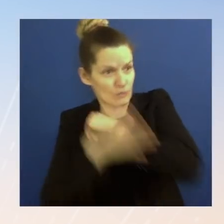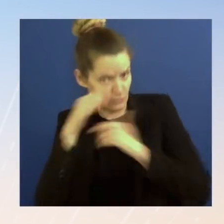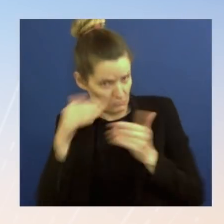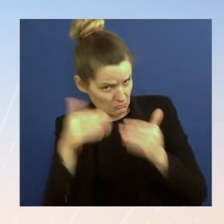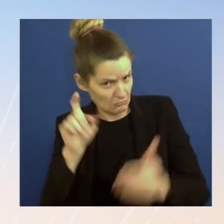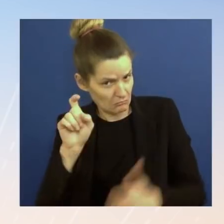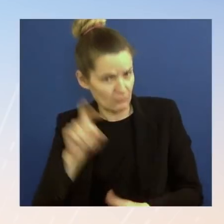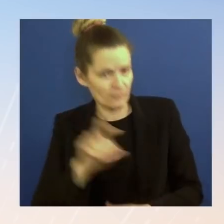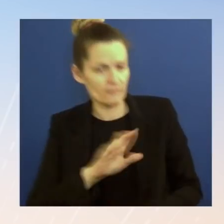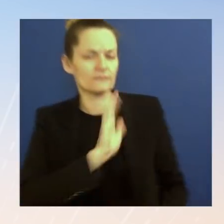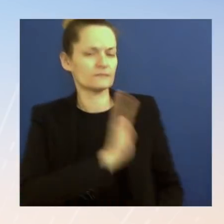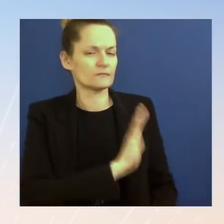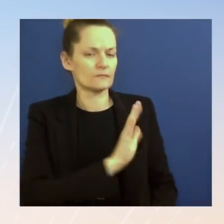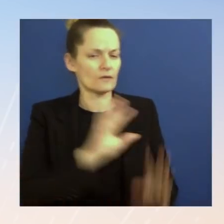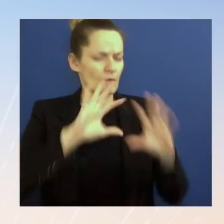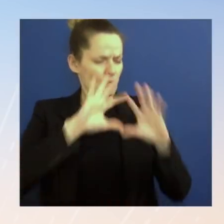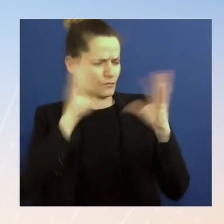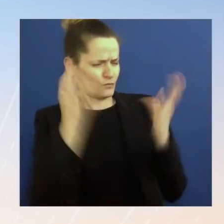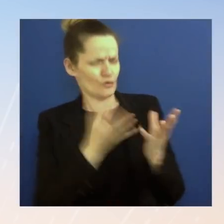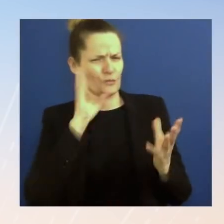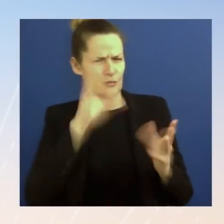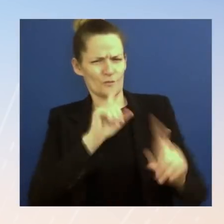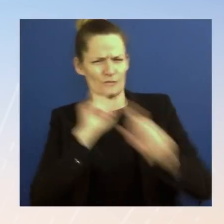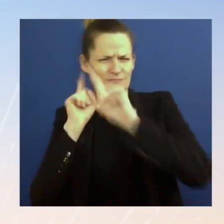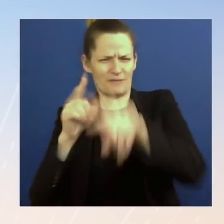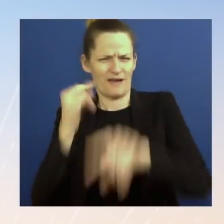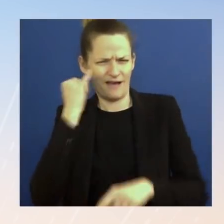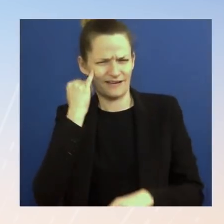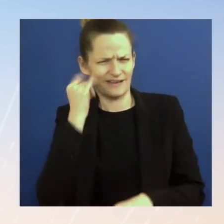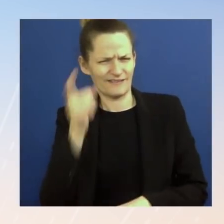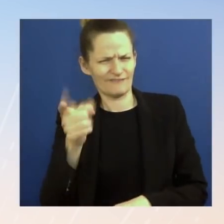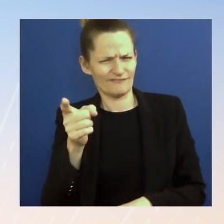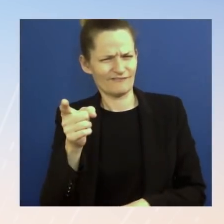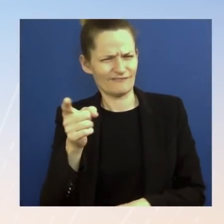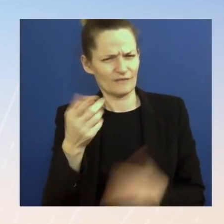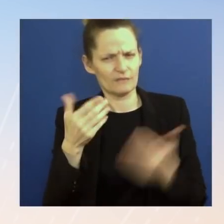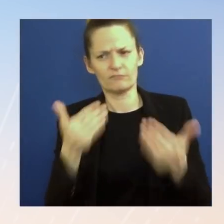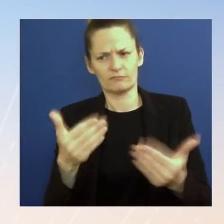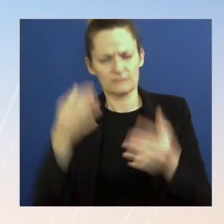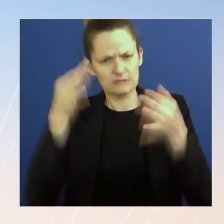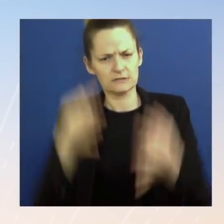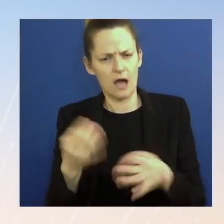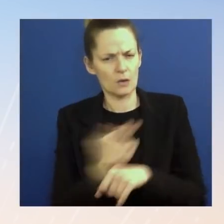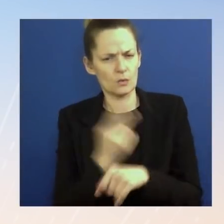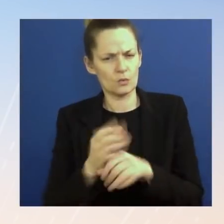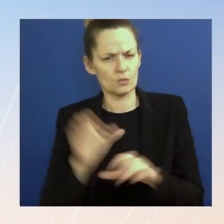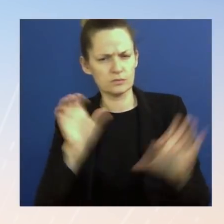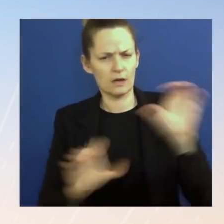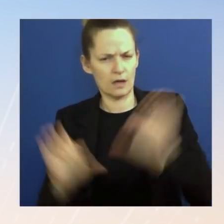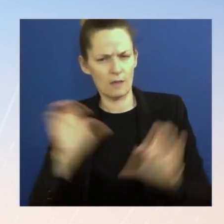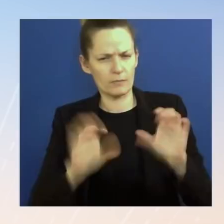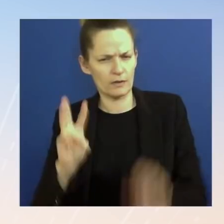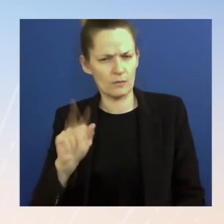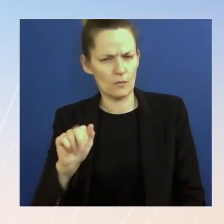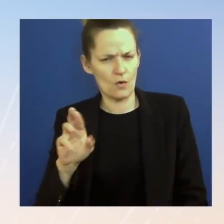And what we have been doing over the course of the last several weeks, if not months, is providing as much information to the global community,